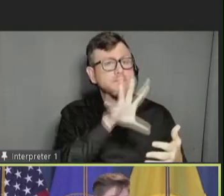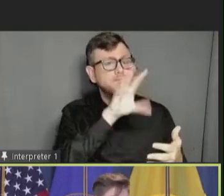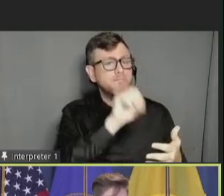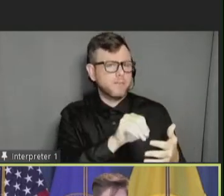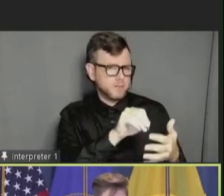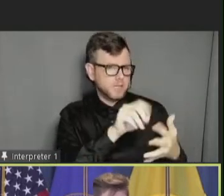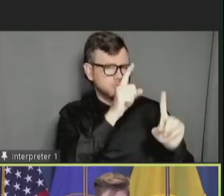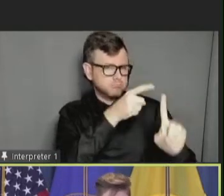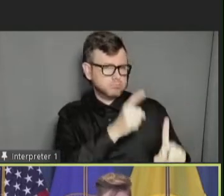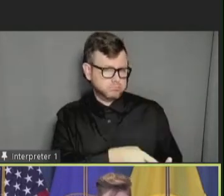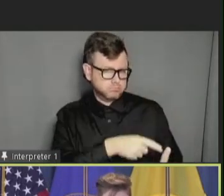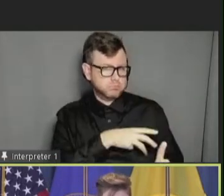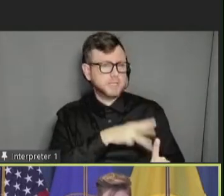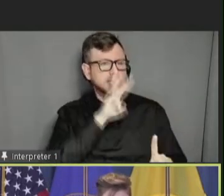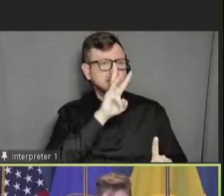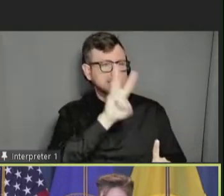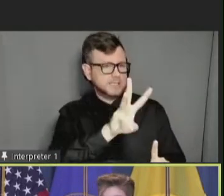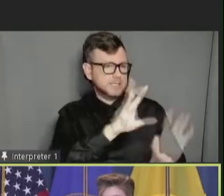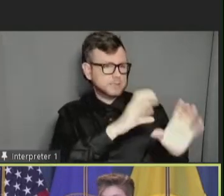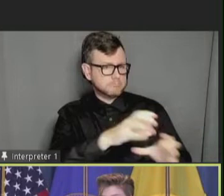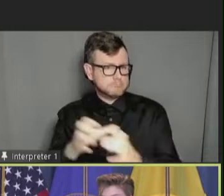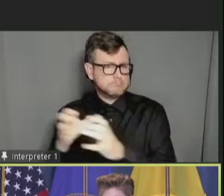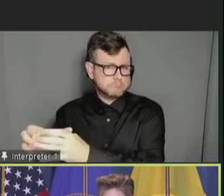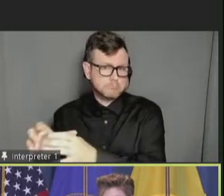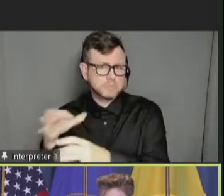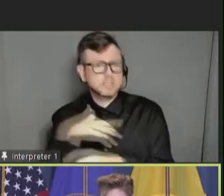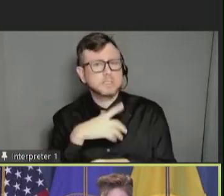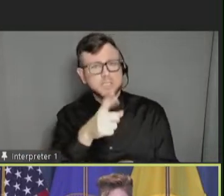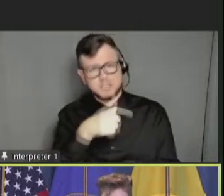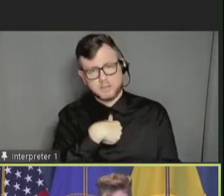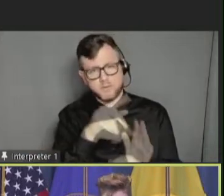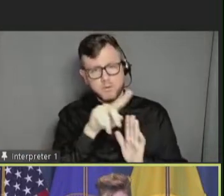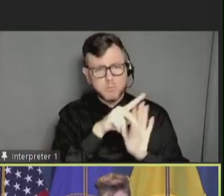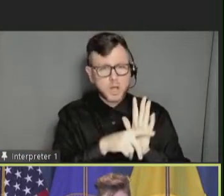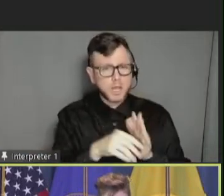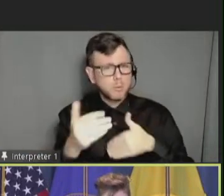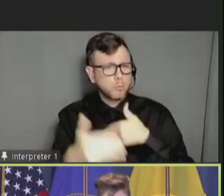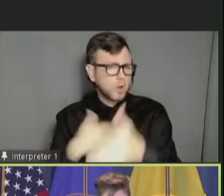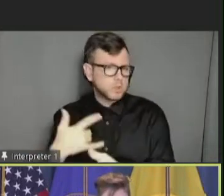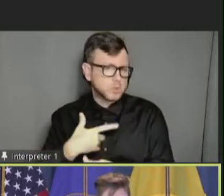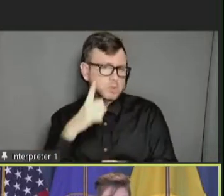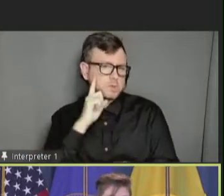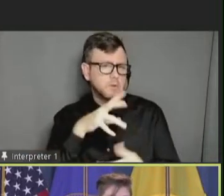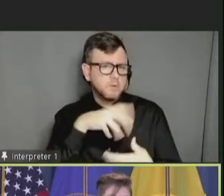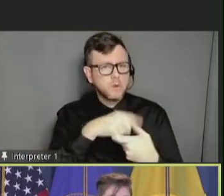processes that are involved in creating robust and resilient immunization programs. Each of